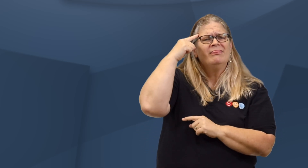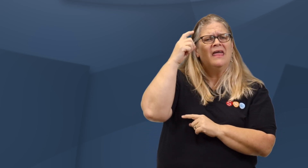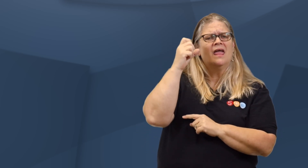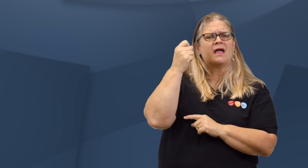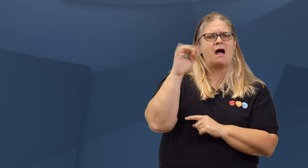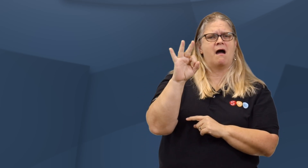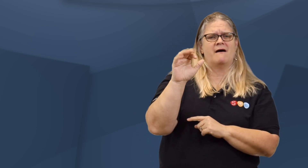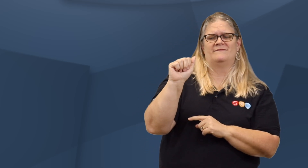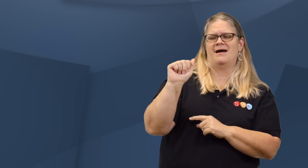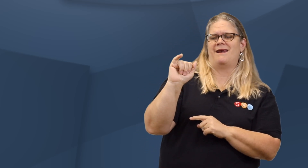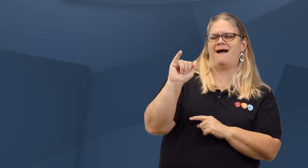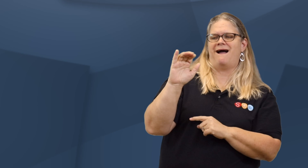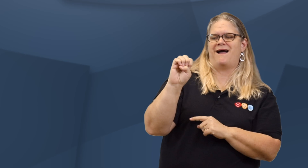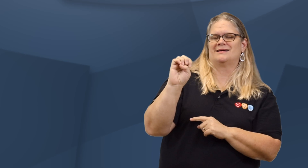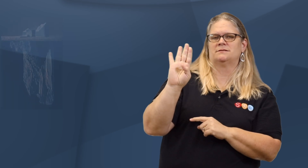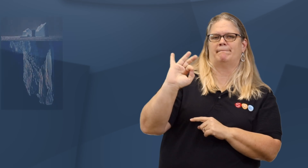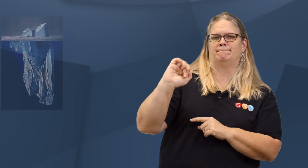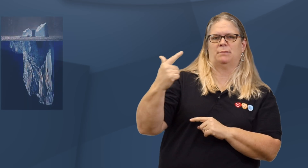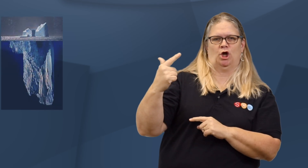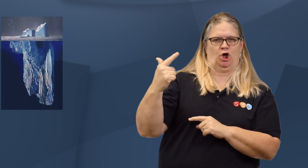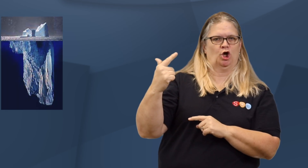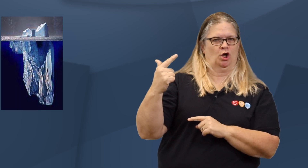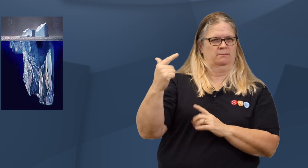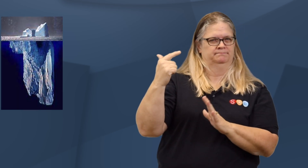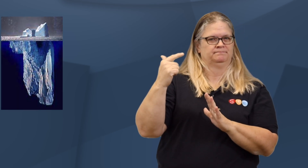Think of an iceberg.